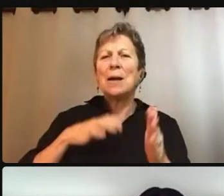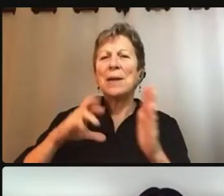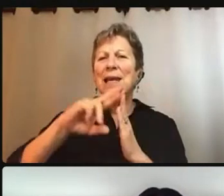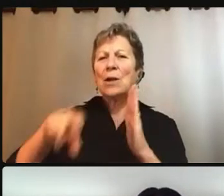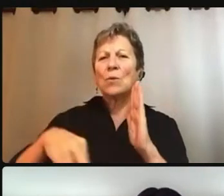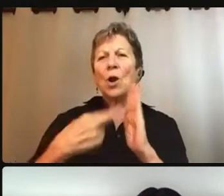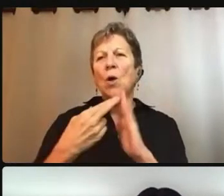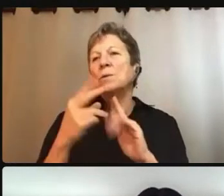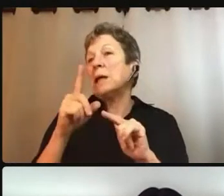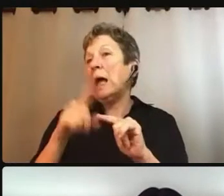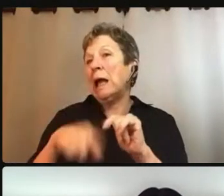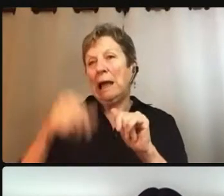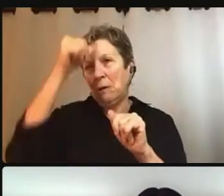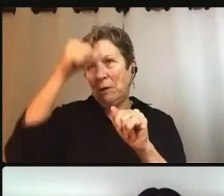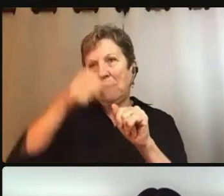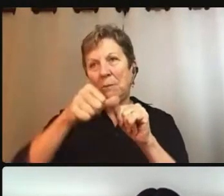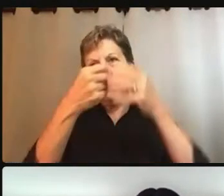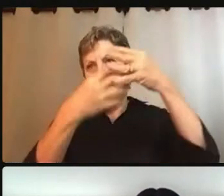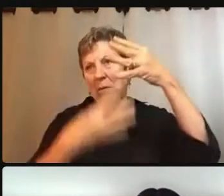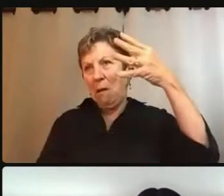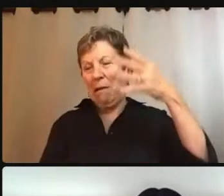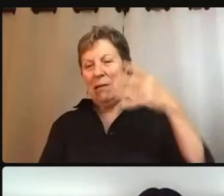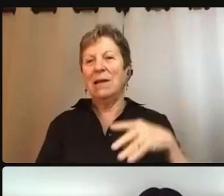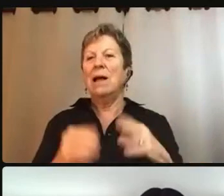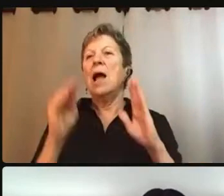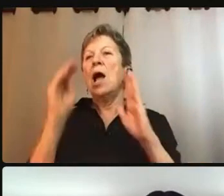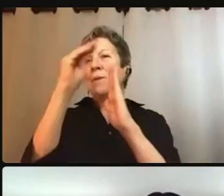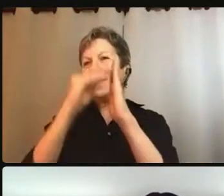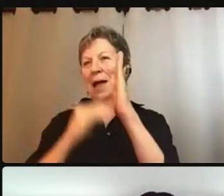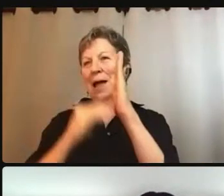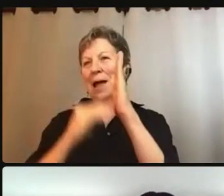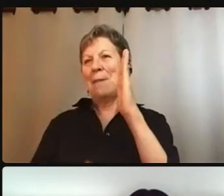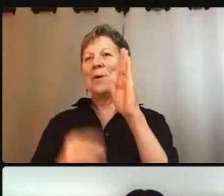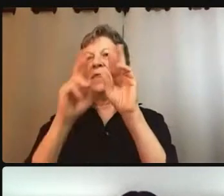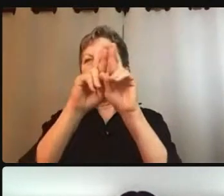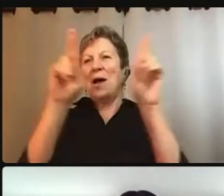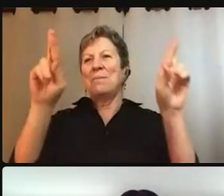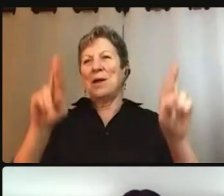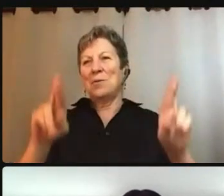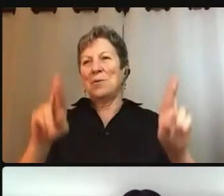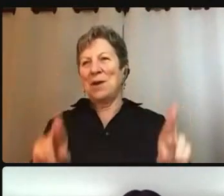BEEN IN SO MANY LEADERSHIP COMMITTEE GROUPS.